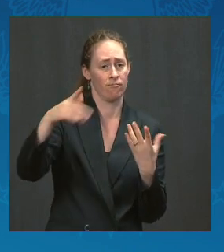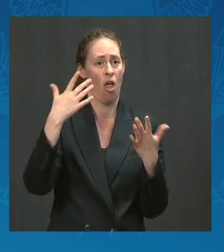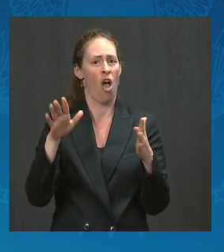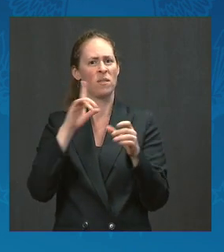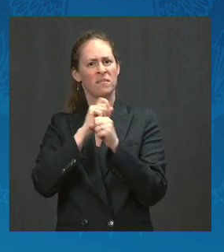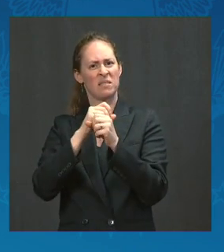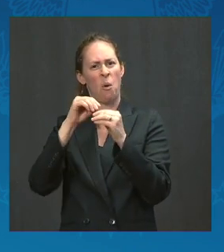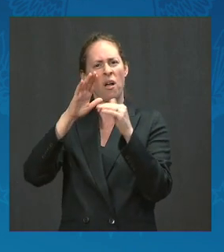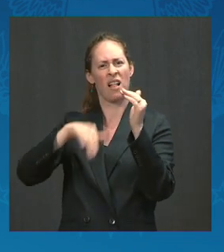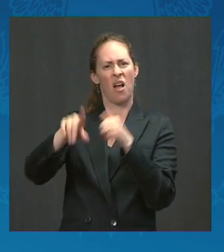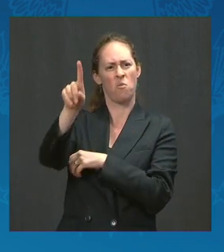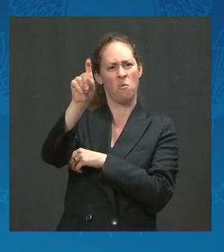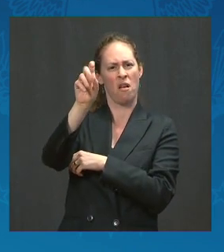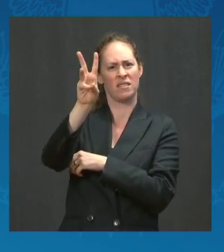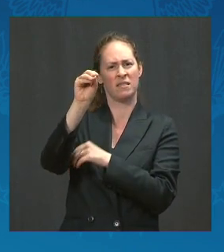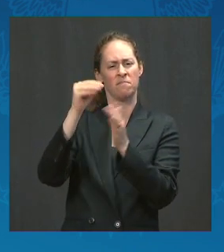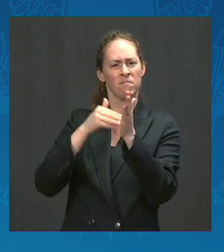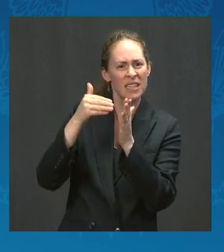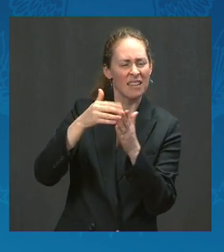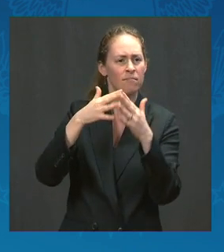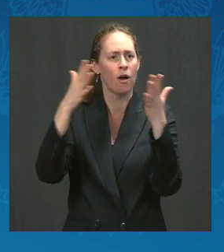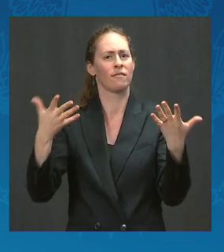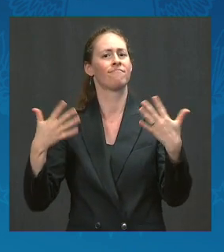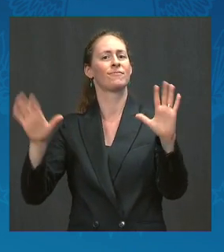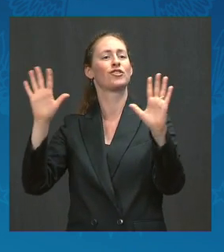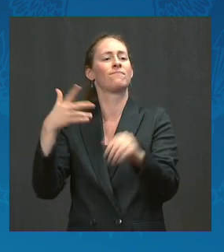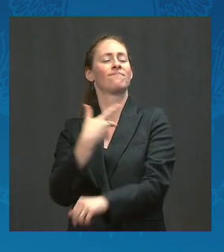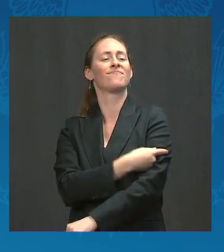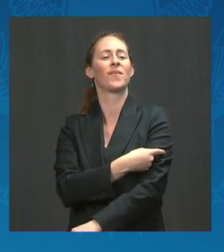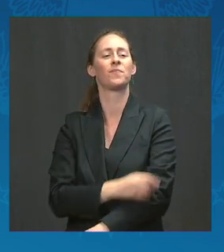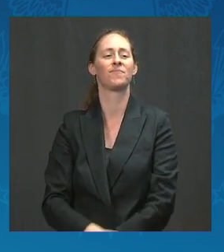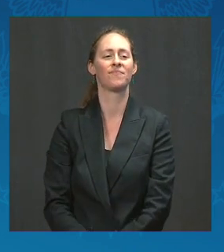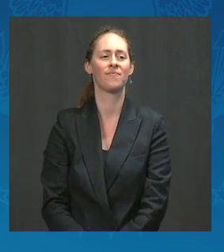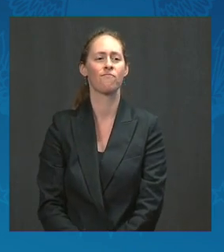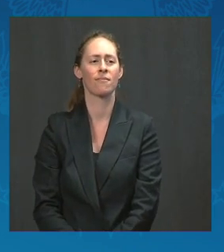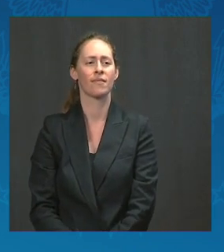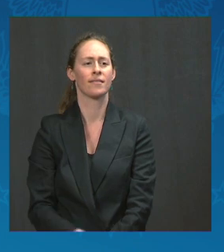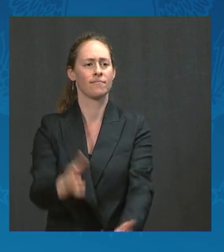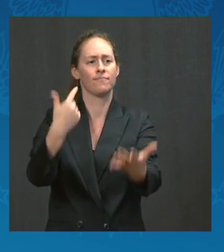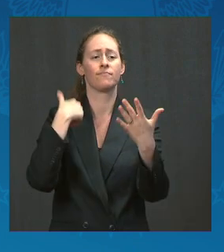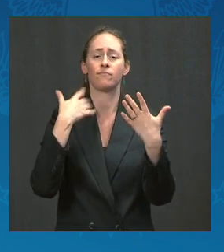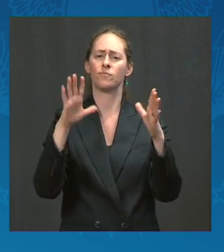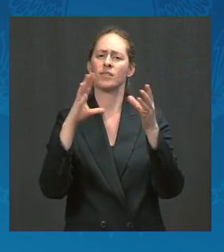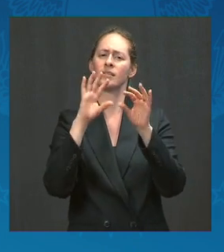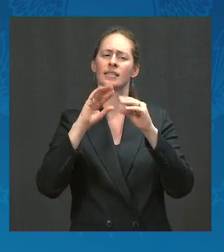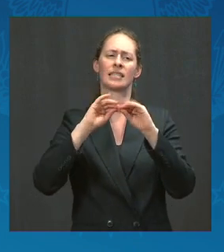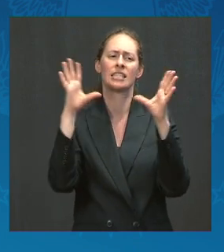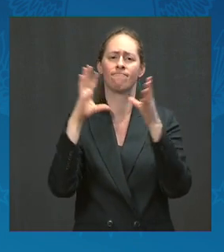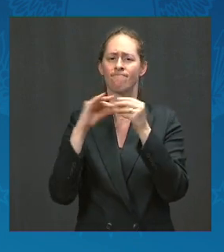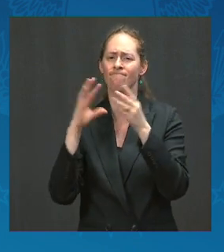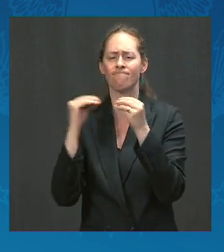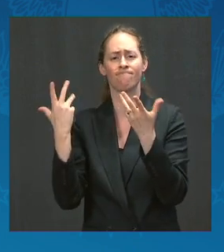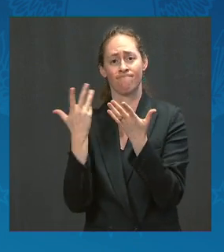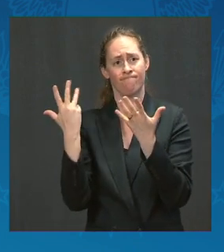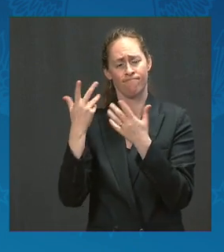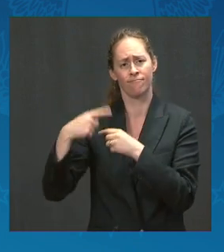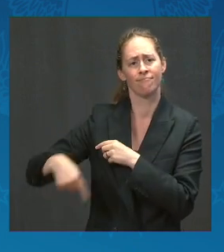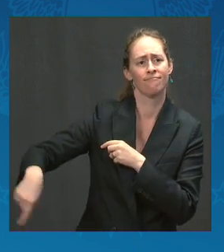But I'll say, and I said this to Madam President, as an aside, and I say this to all of the members, the NBA leaders,